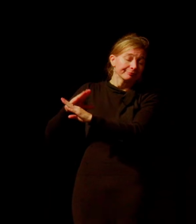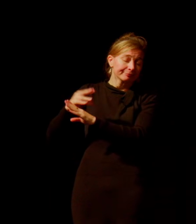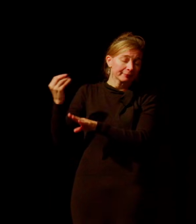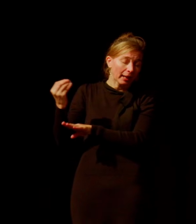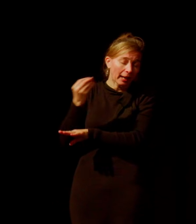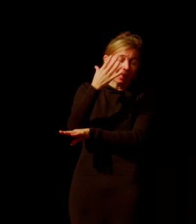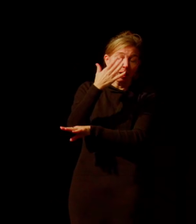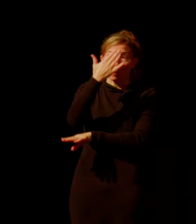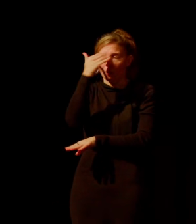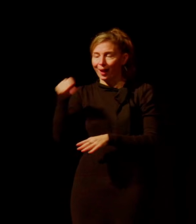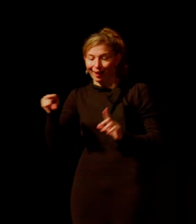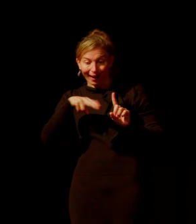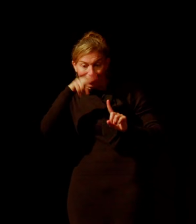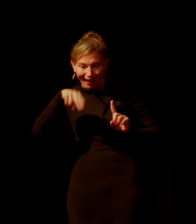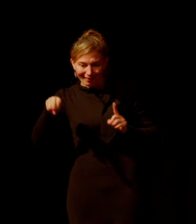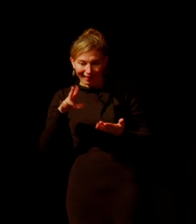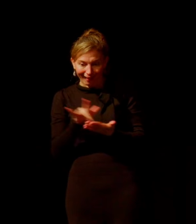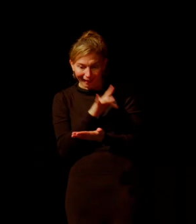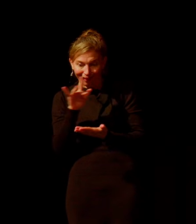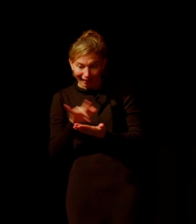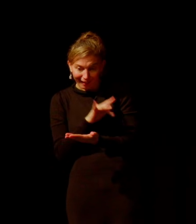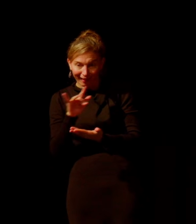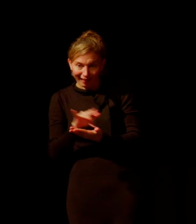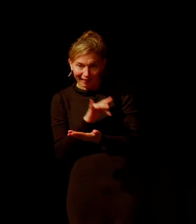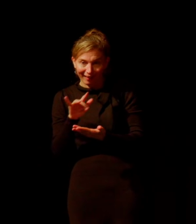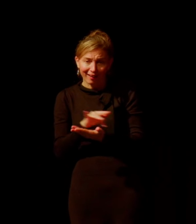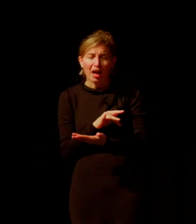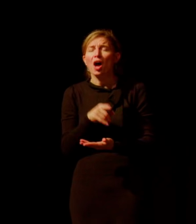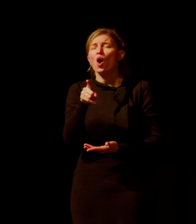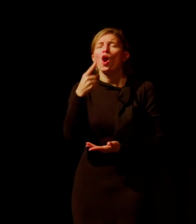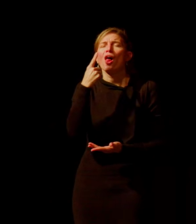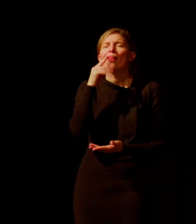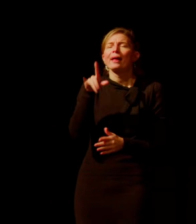All these small sacrifices might seem insignificant at the beginning,